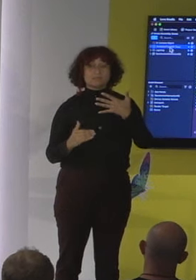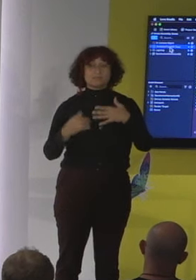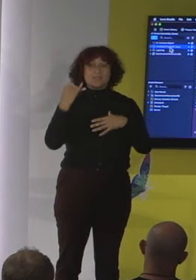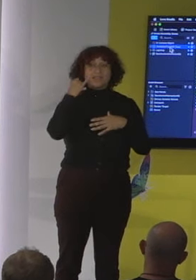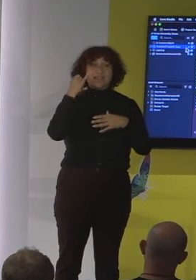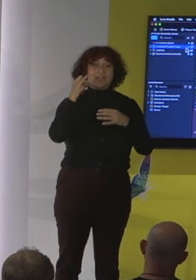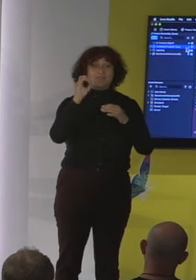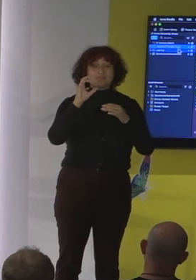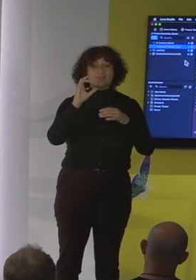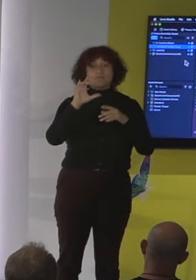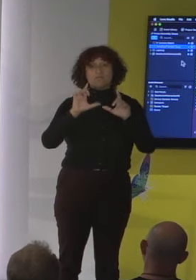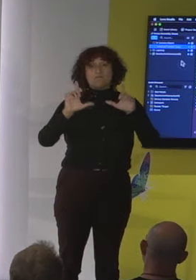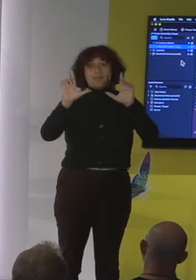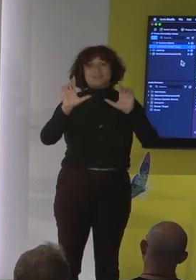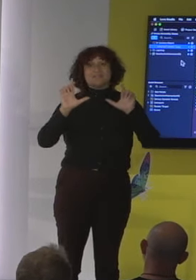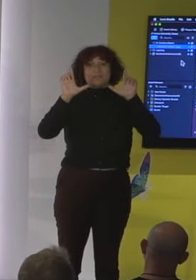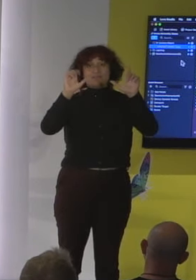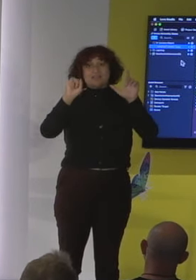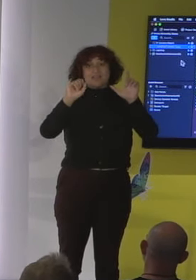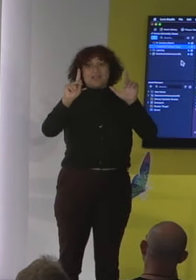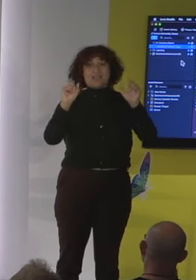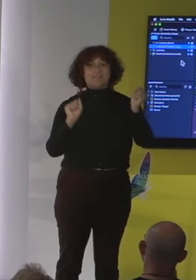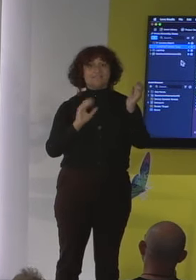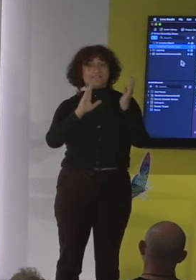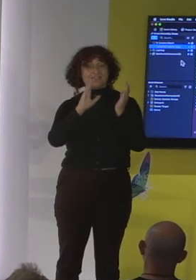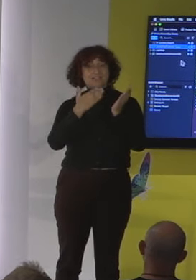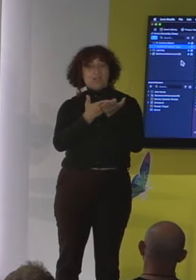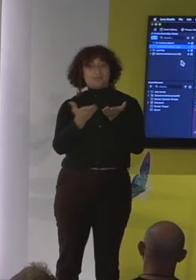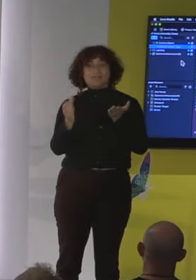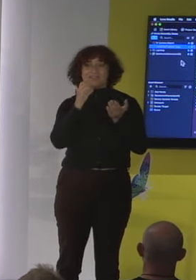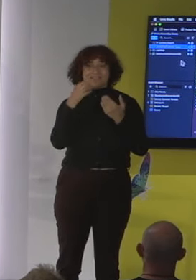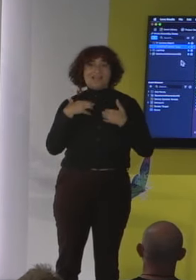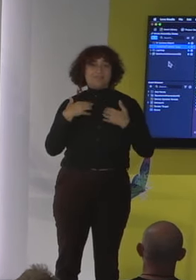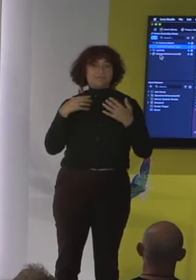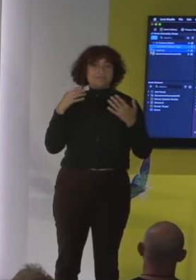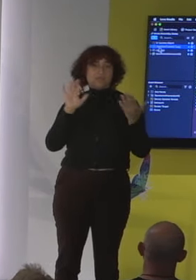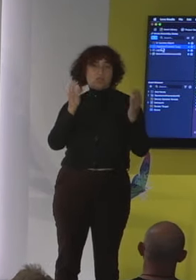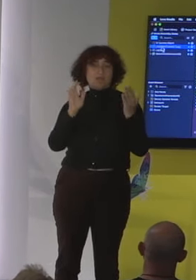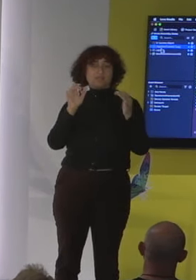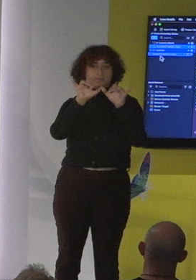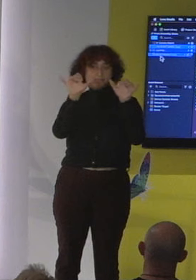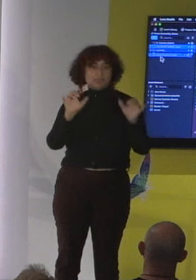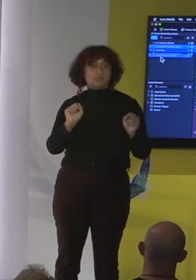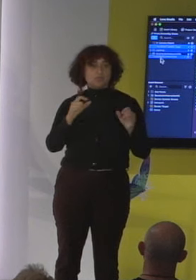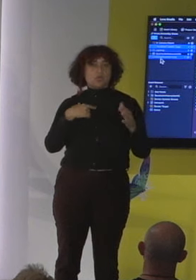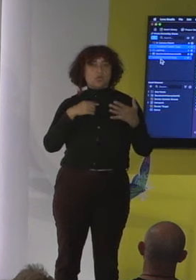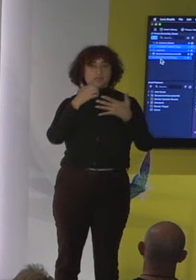is above that SIK scene object, it doesn't have that interaction system running it. So, let's move that to the bottom here